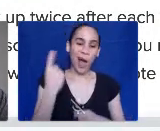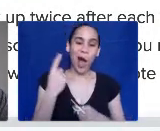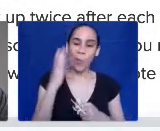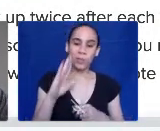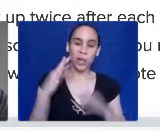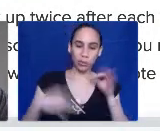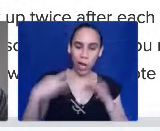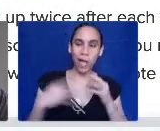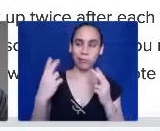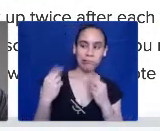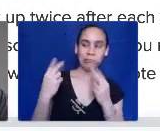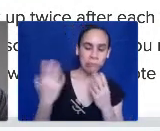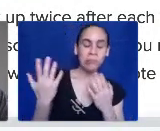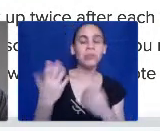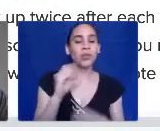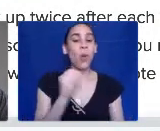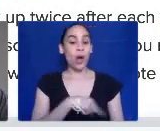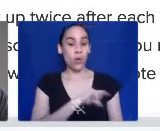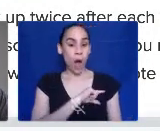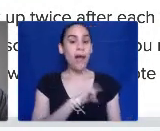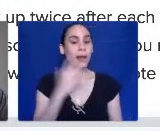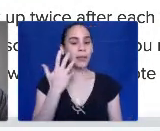and so quality makes a big difference if you look professional and sound professional